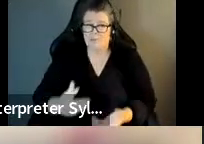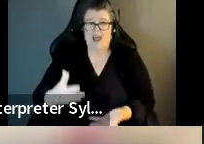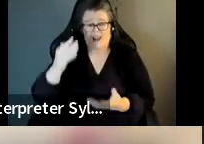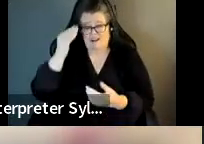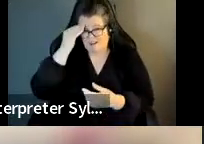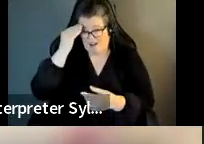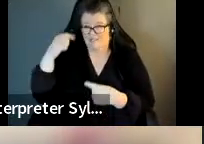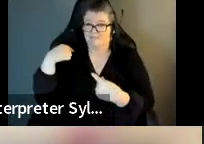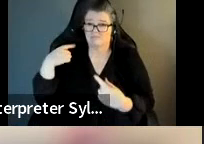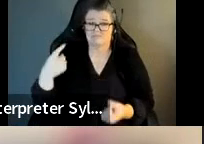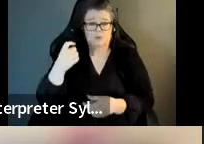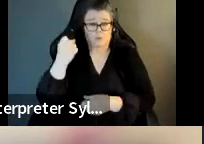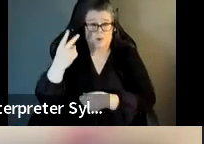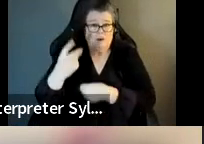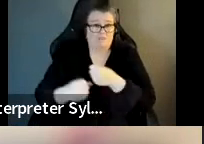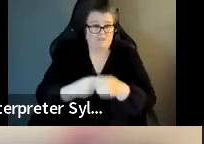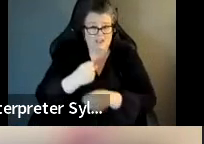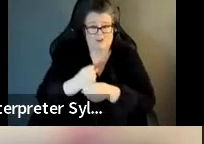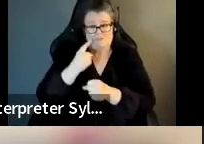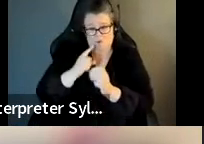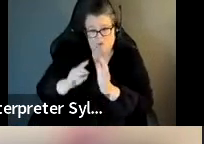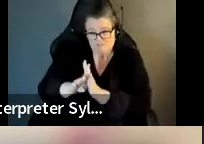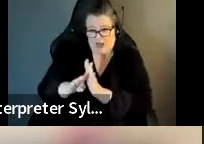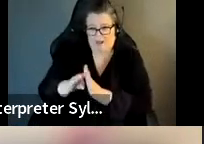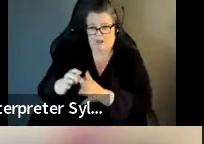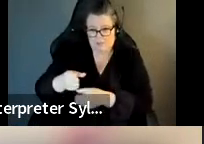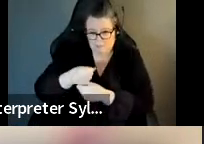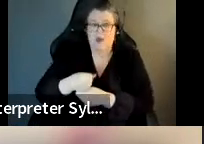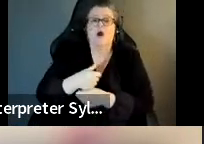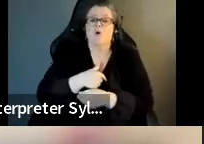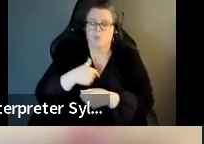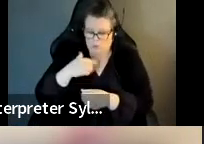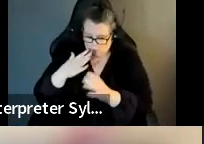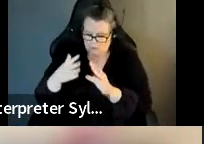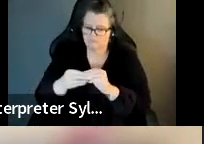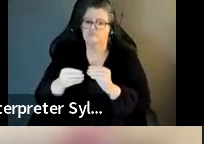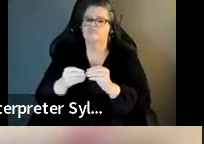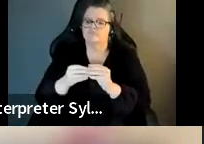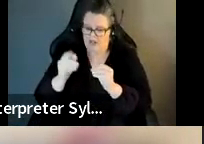to meet these requirements, and we will elaborate further in written commentary submitted later this month.